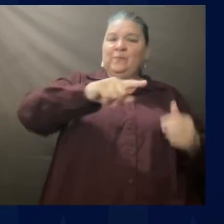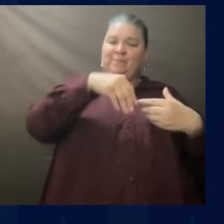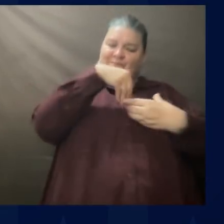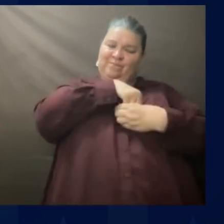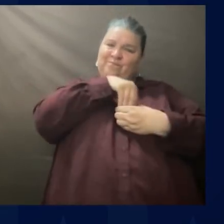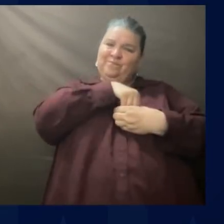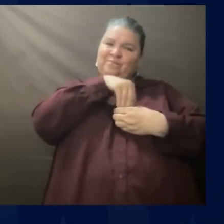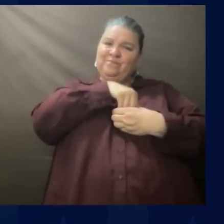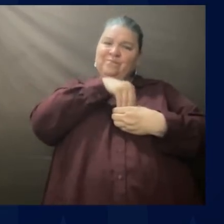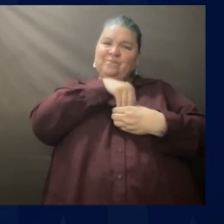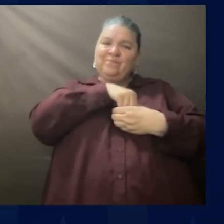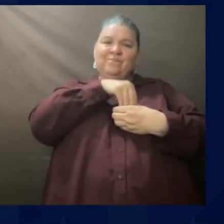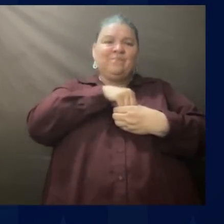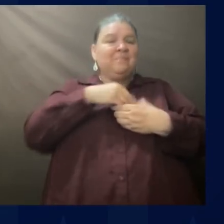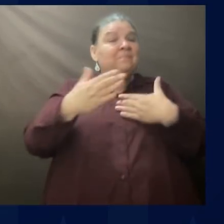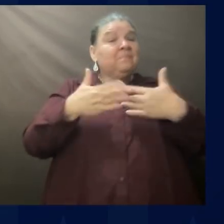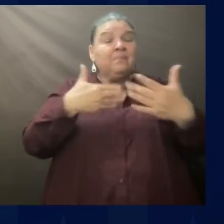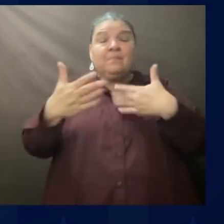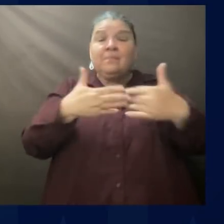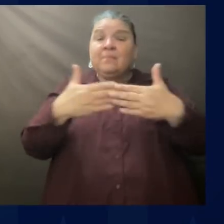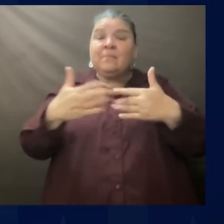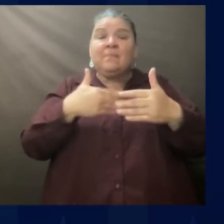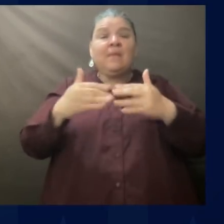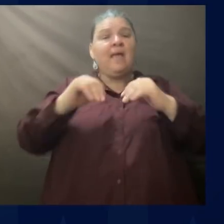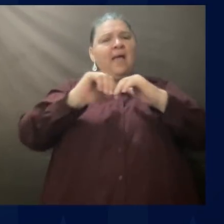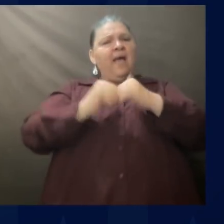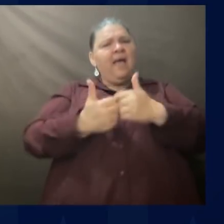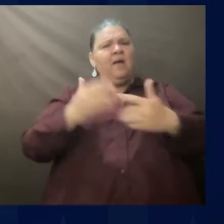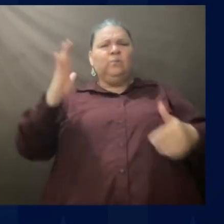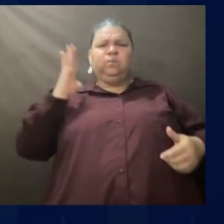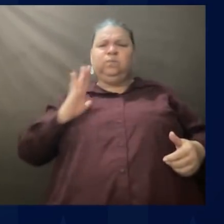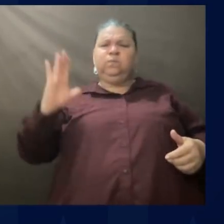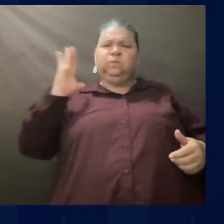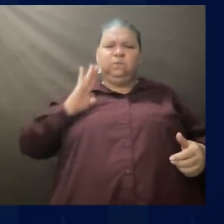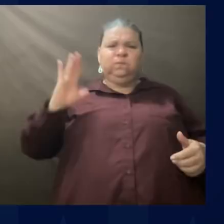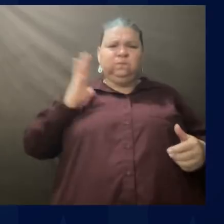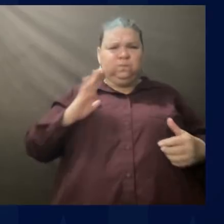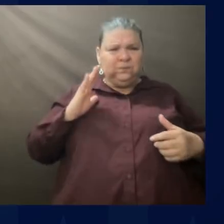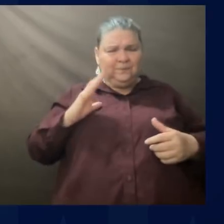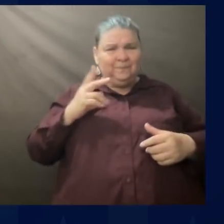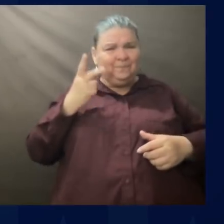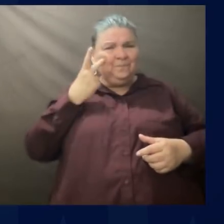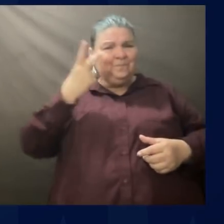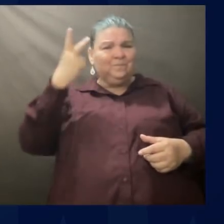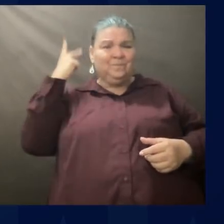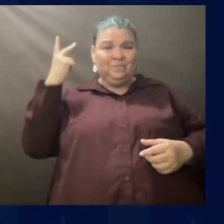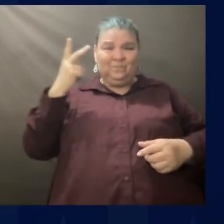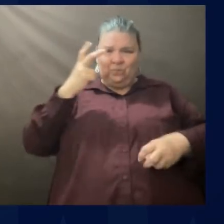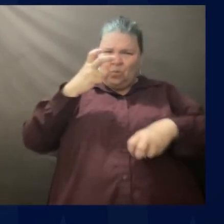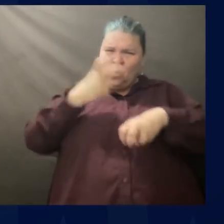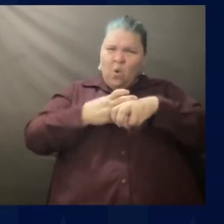And as hard as it is for many to believe, especially those whose loss is still raw,